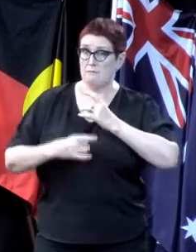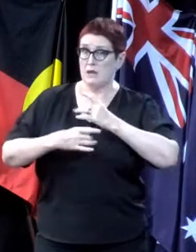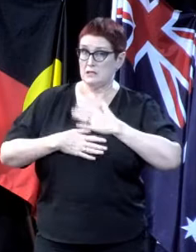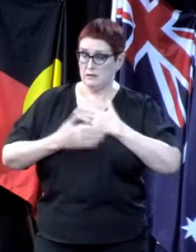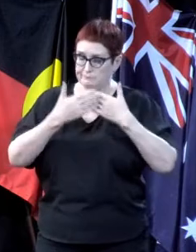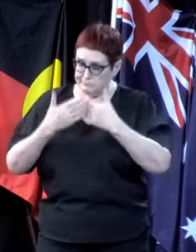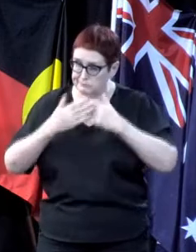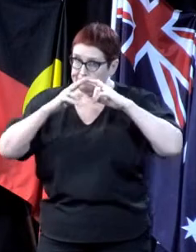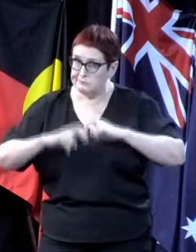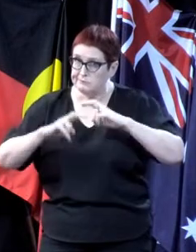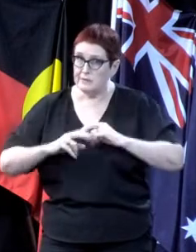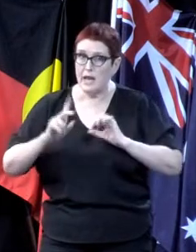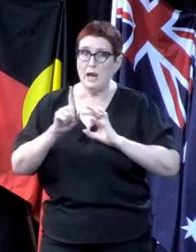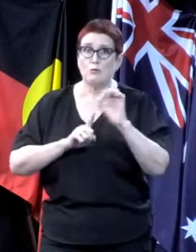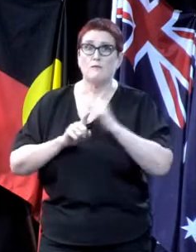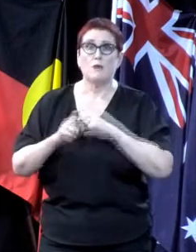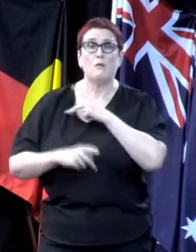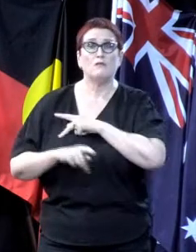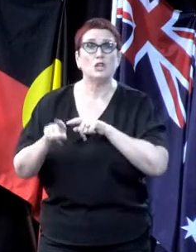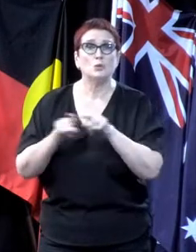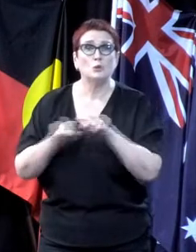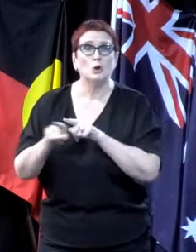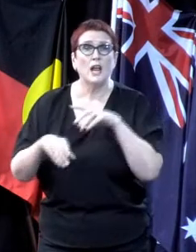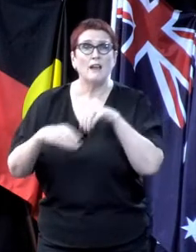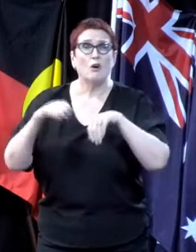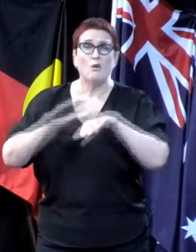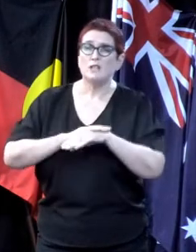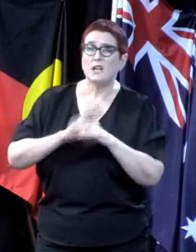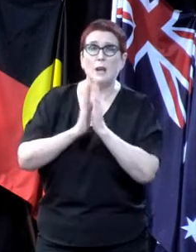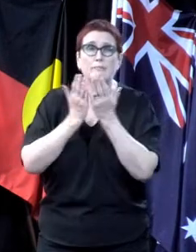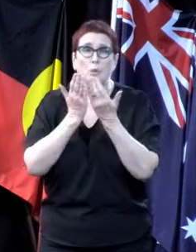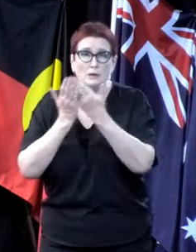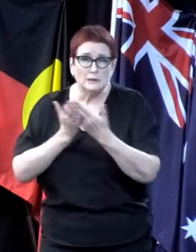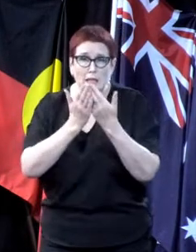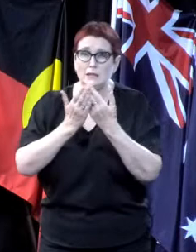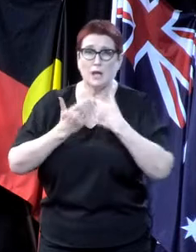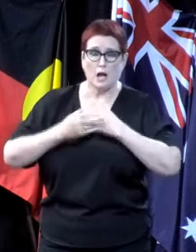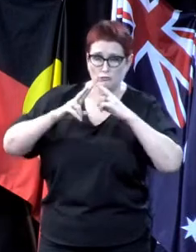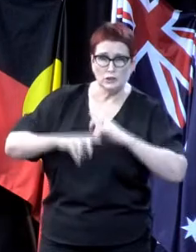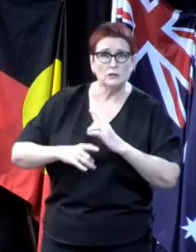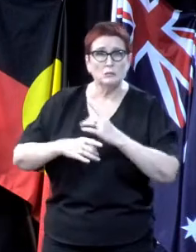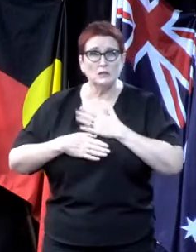I'm involved in global book studies on professional learning in inclusive practices.